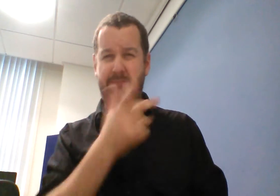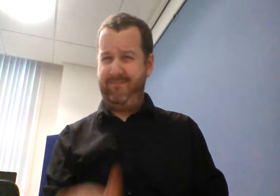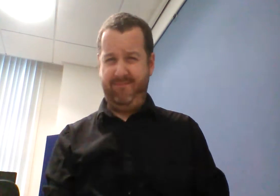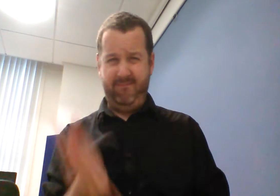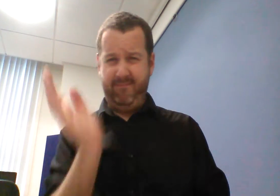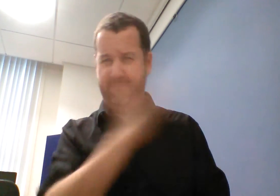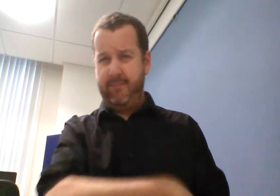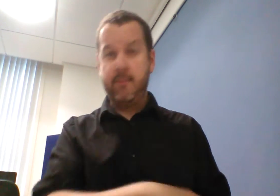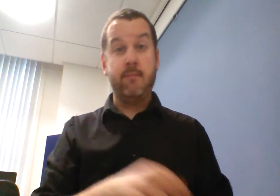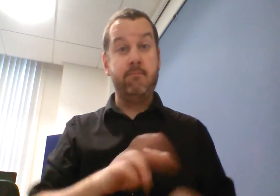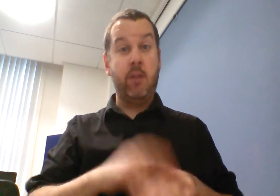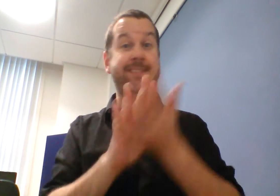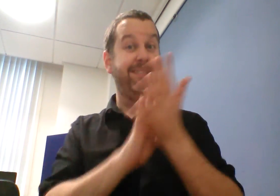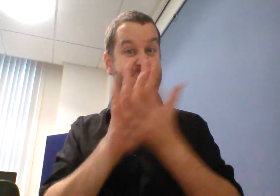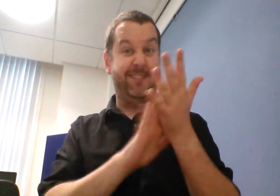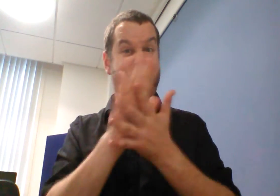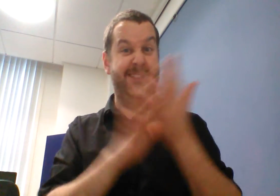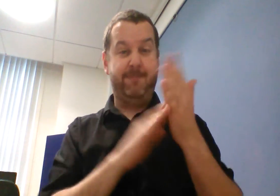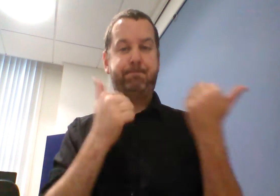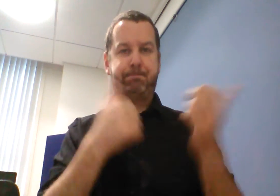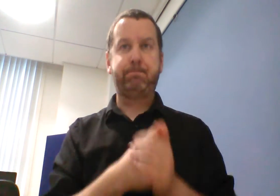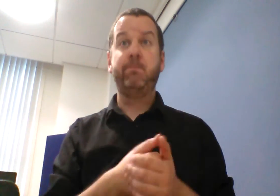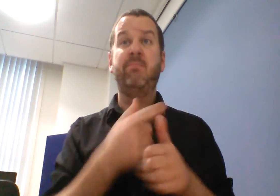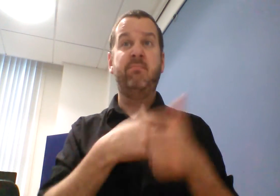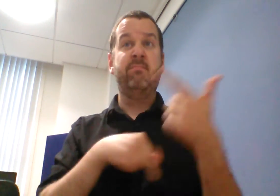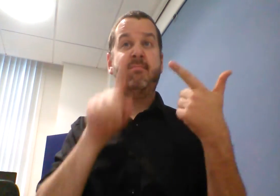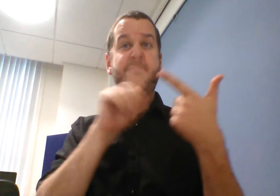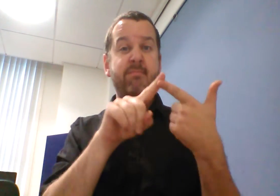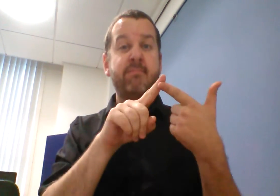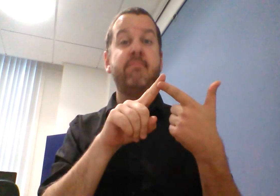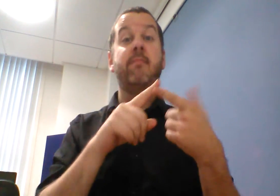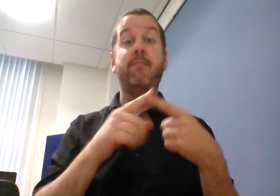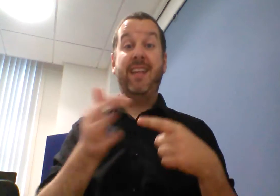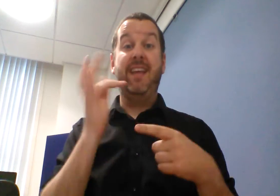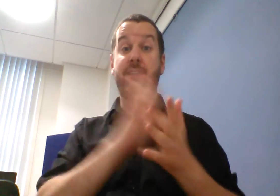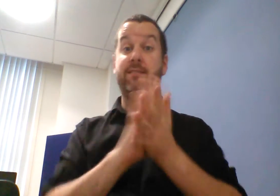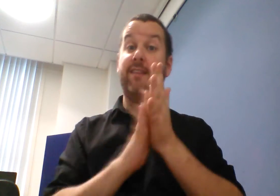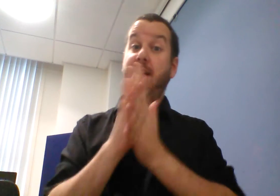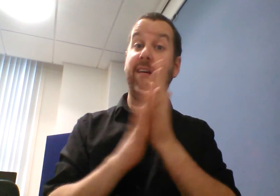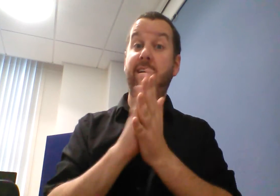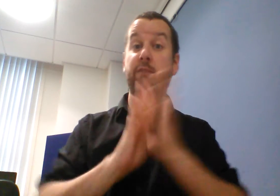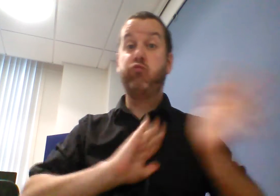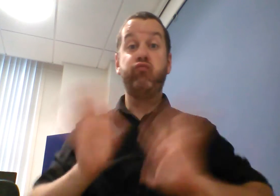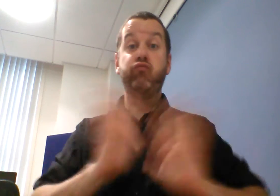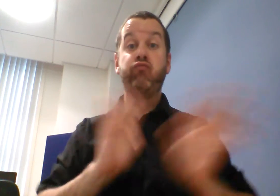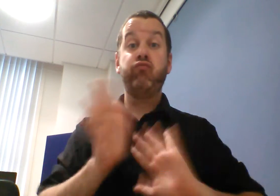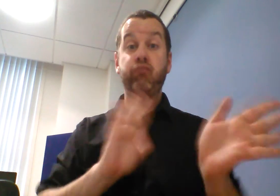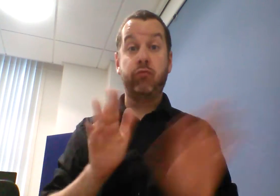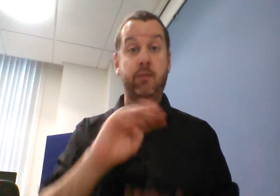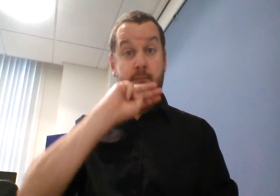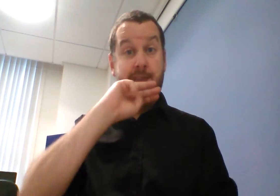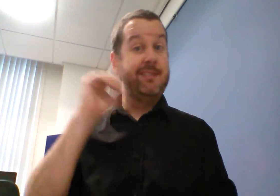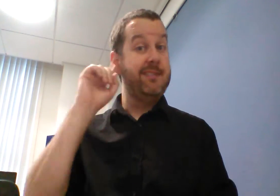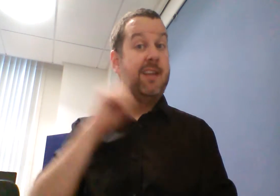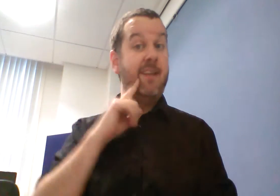Forget that – I wanted to sign. It also would mean that Deaf people coming to any presentation of mine